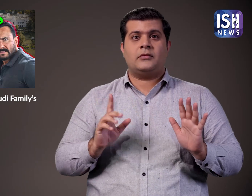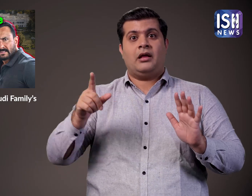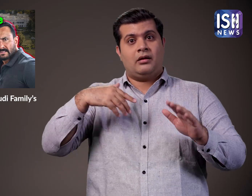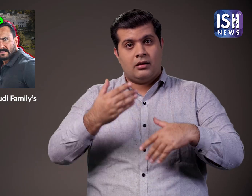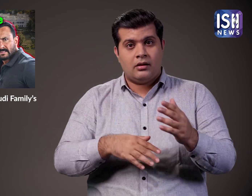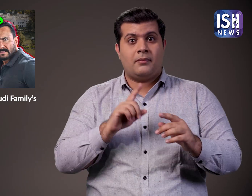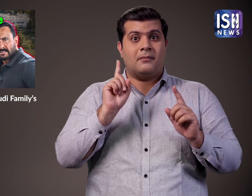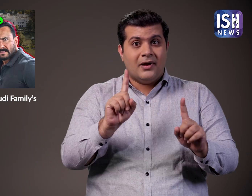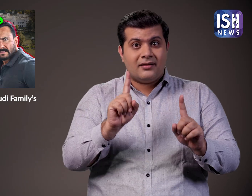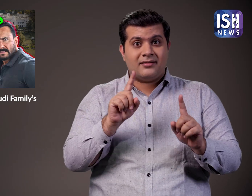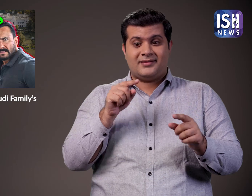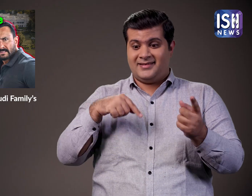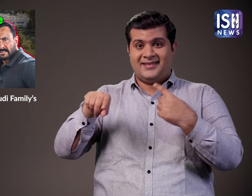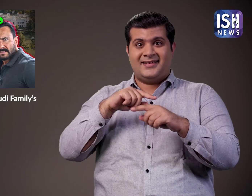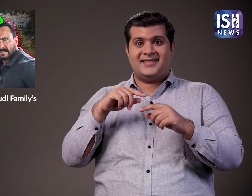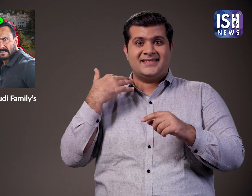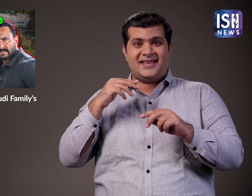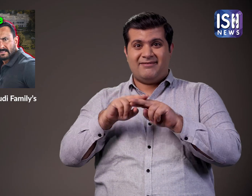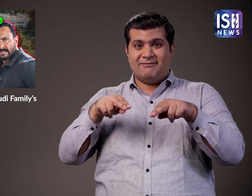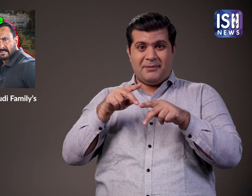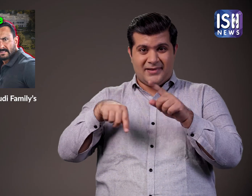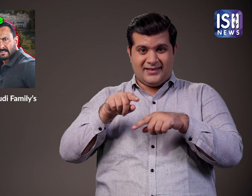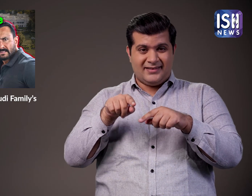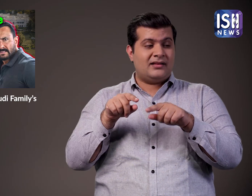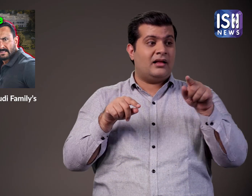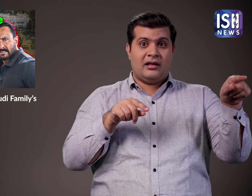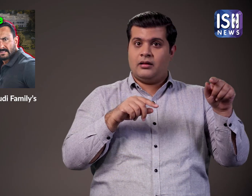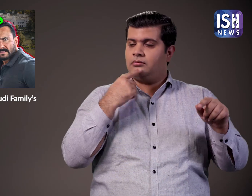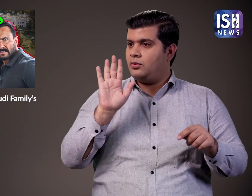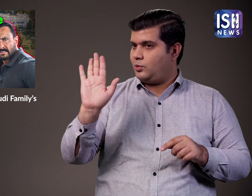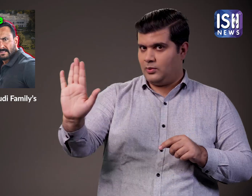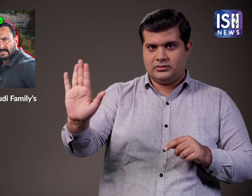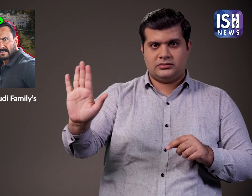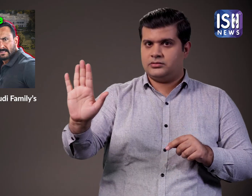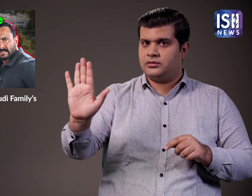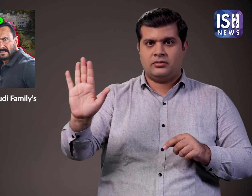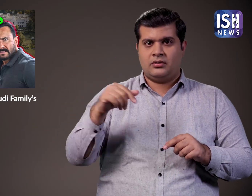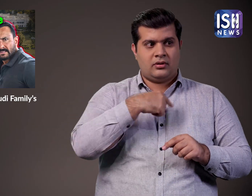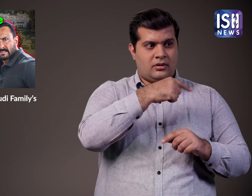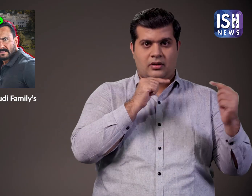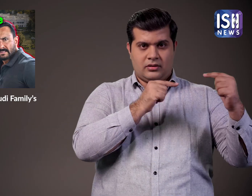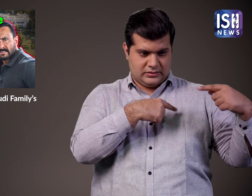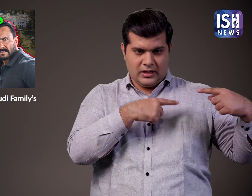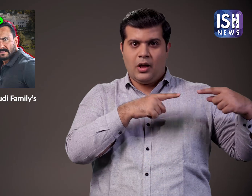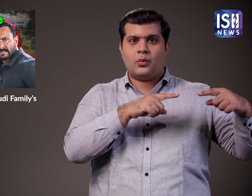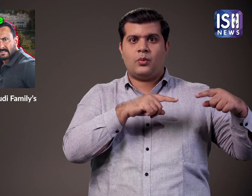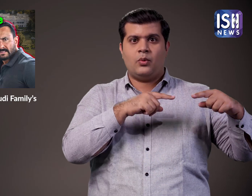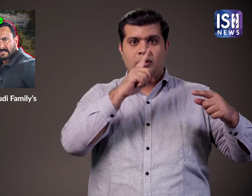However, the government couldn't do so as the legal battle between Saif's family and Abida's decendents was still going on.